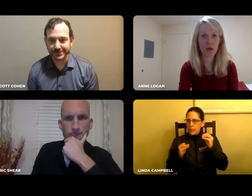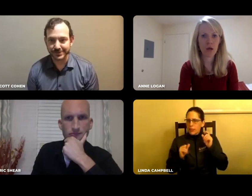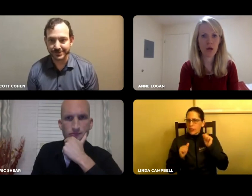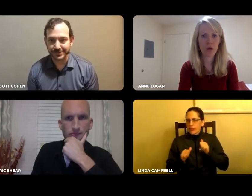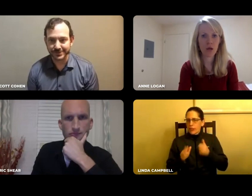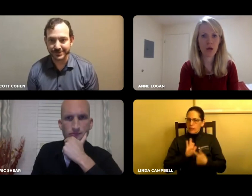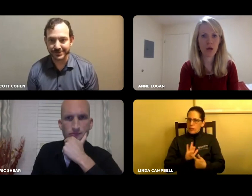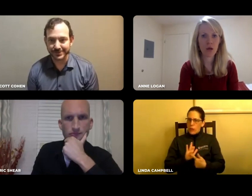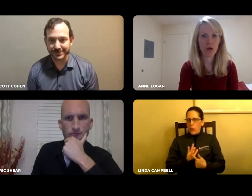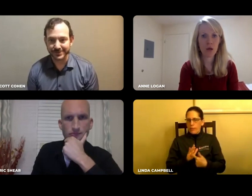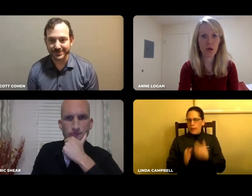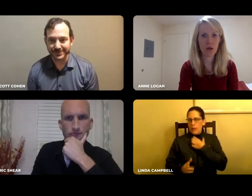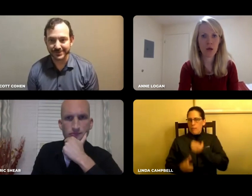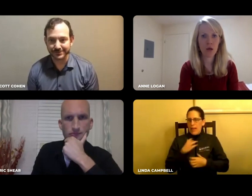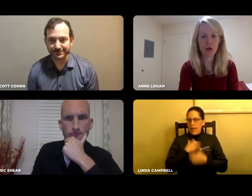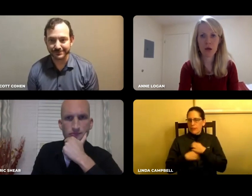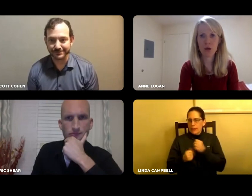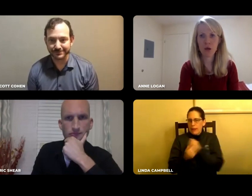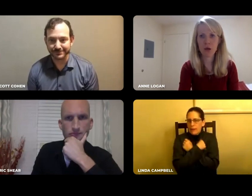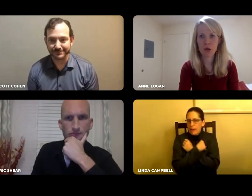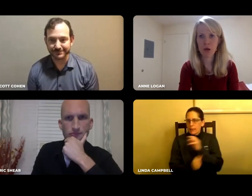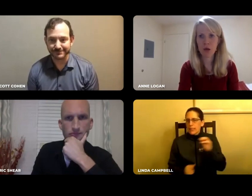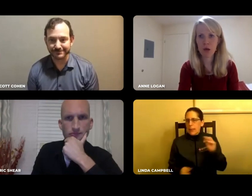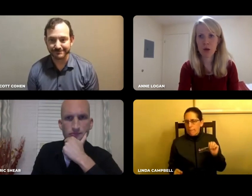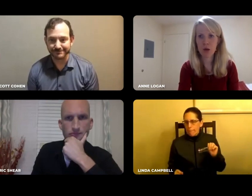Teachers can show their Passion and love for STEM